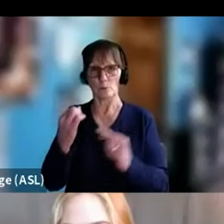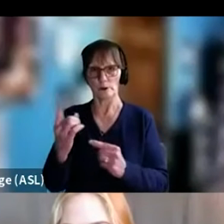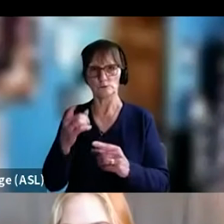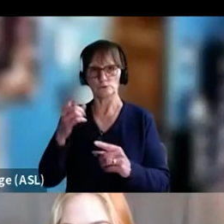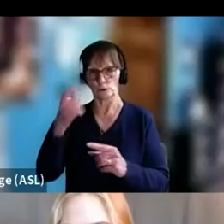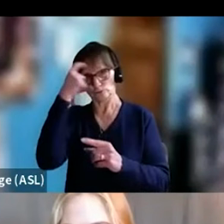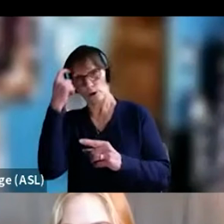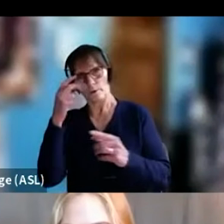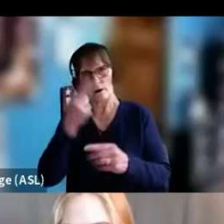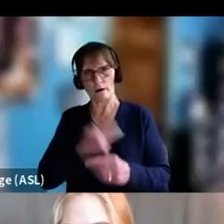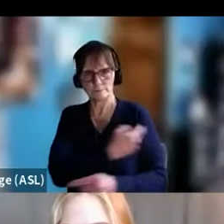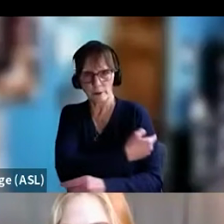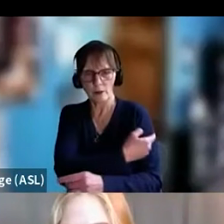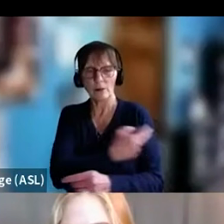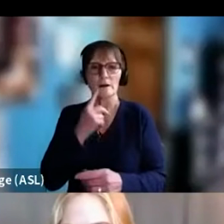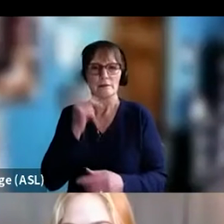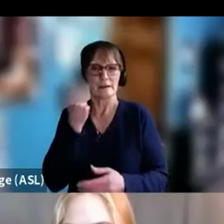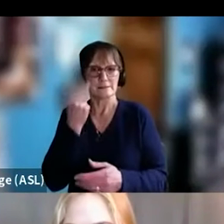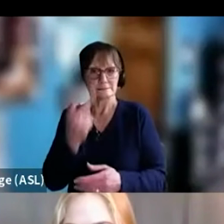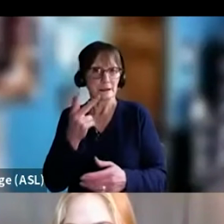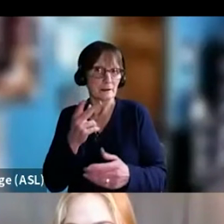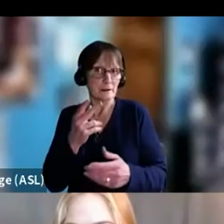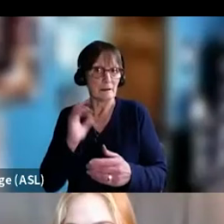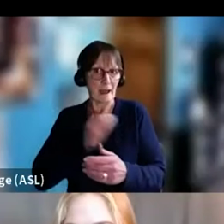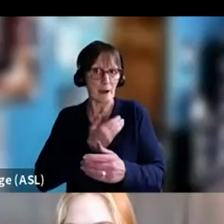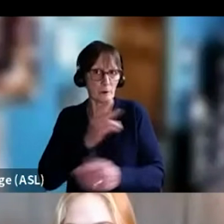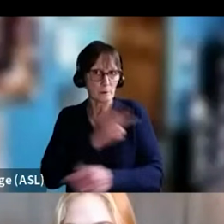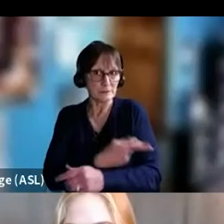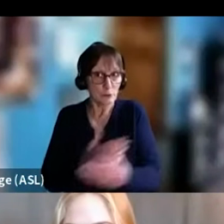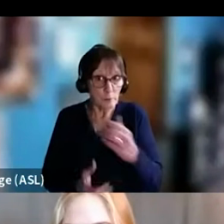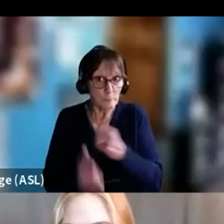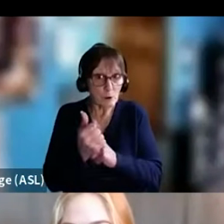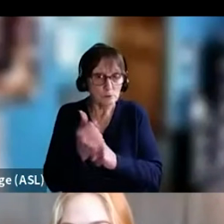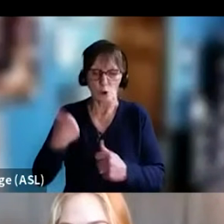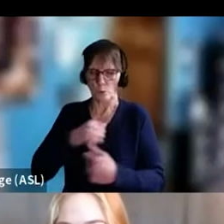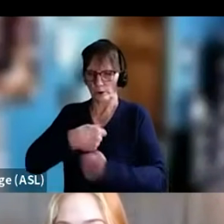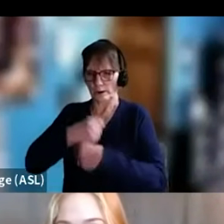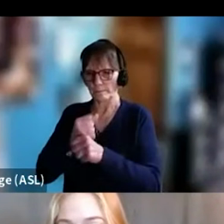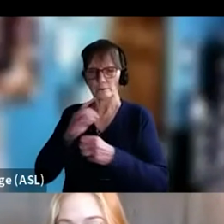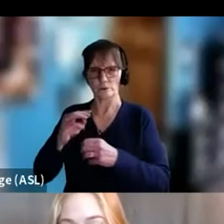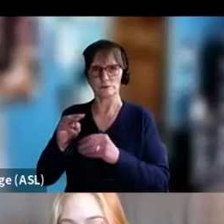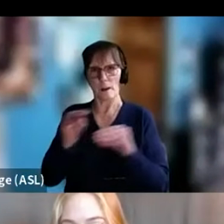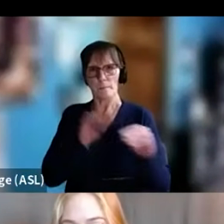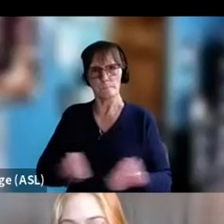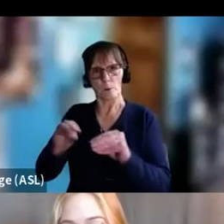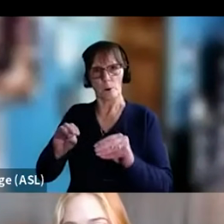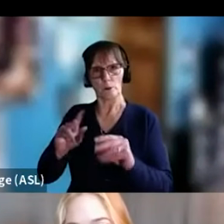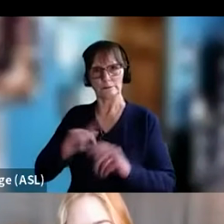and because they typically see our patients the most, they were like, "We're going to create this mobile team" and they come out to us,